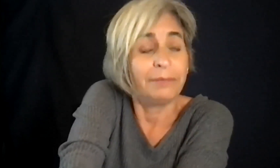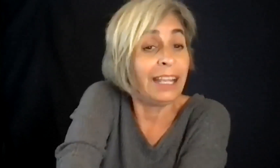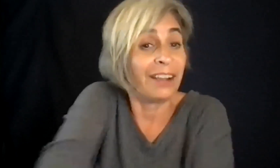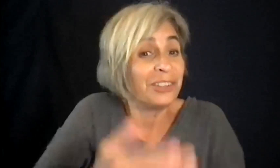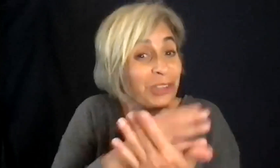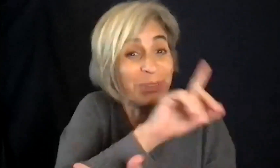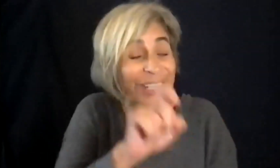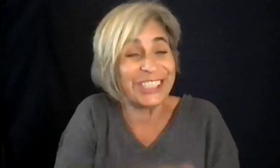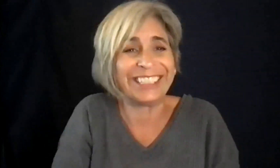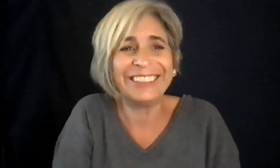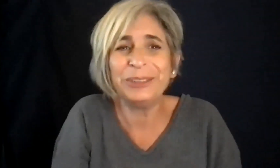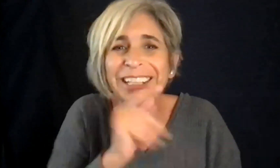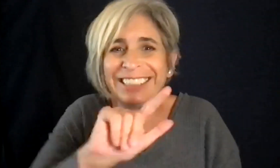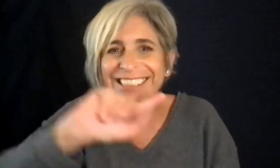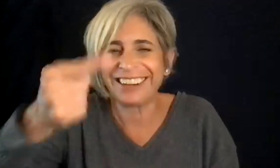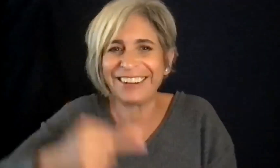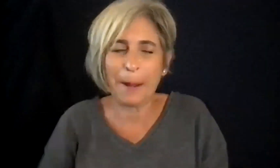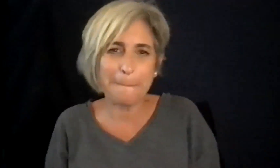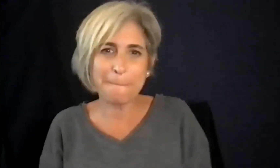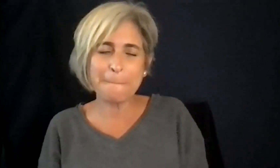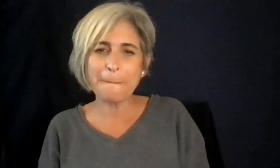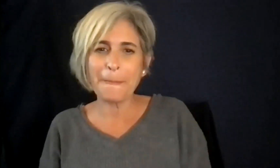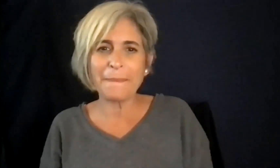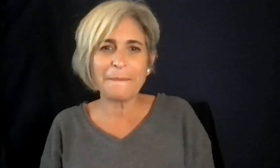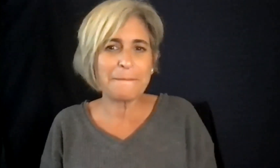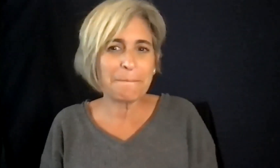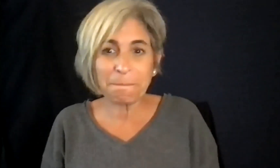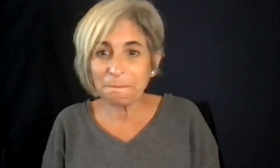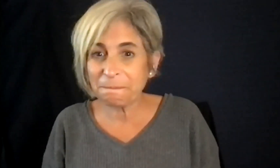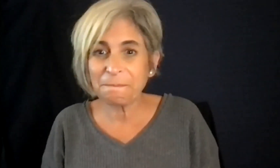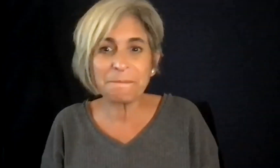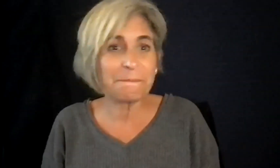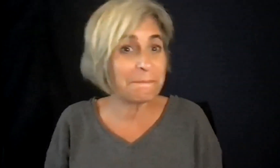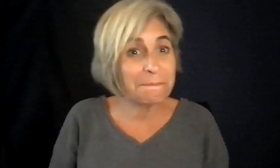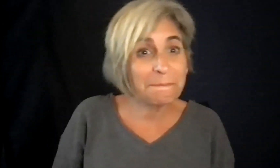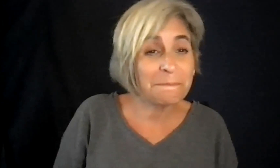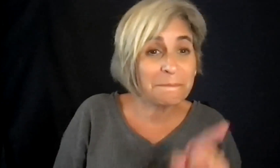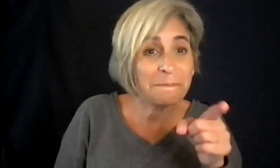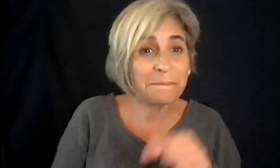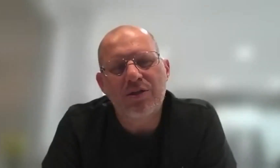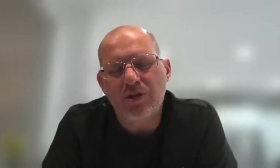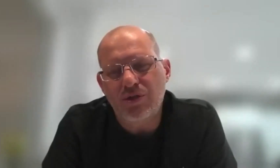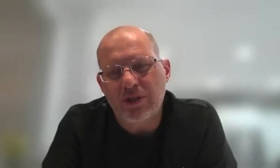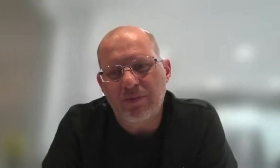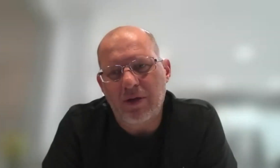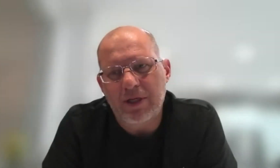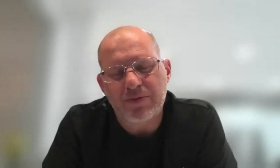Beth: Yeah, good question who would like to start? Ryan: I can talk to you, in my experience.